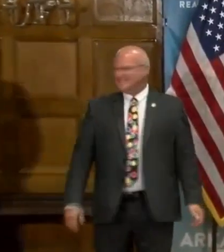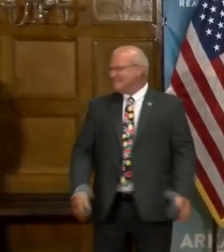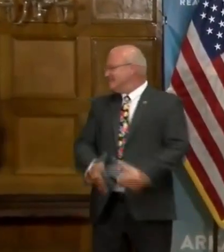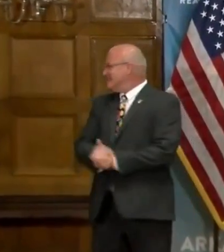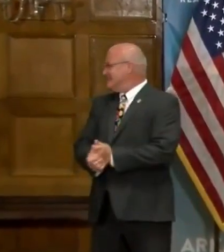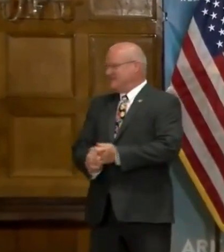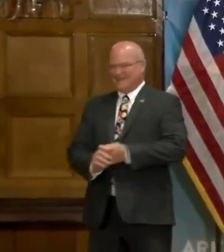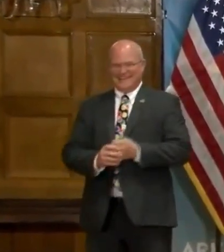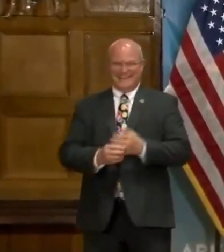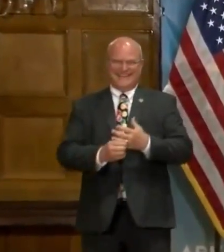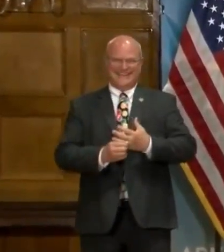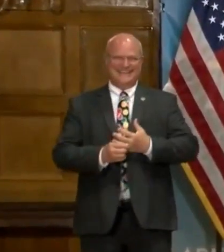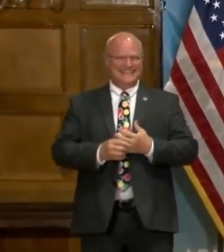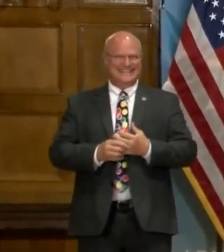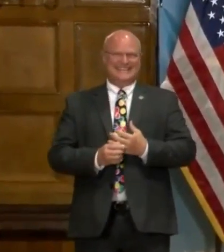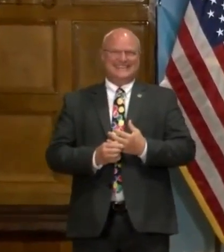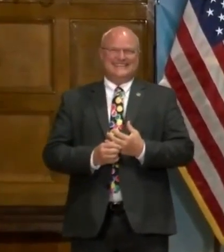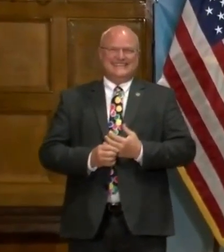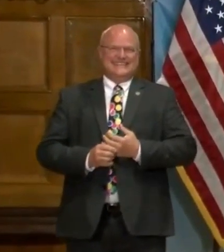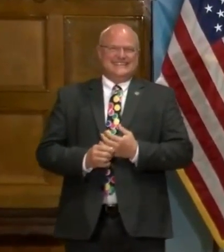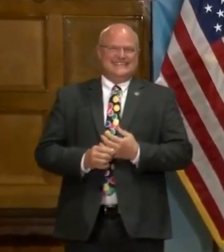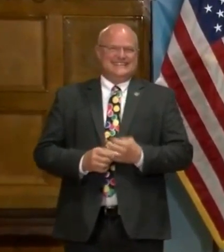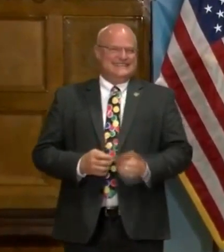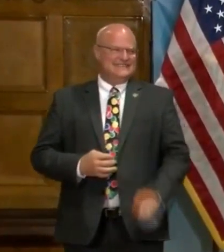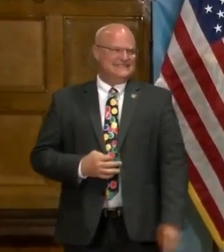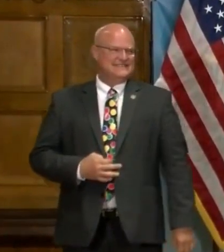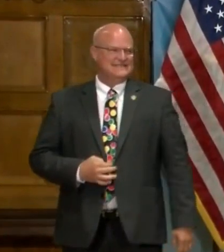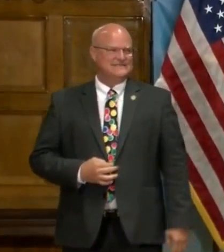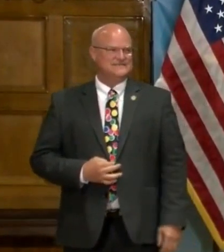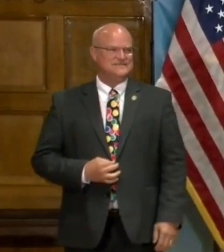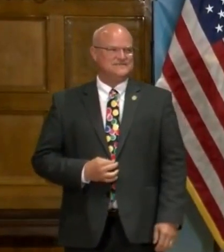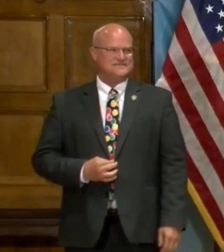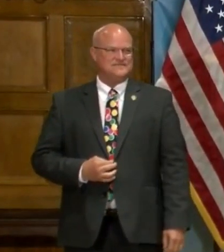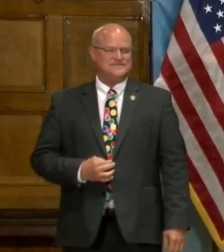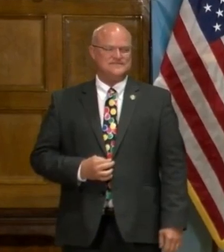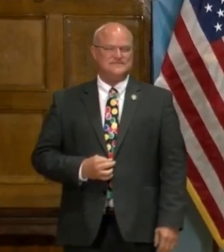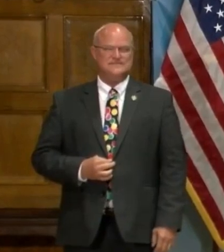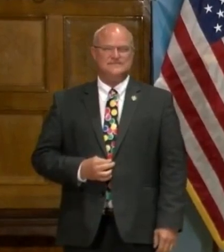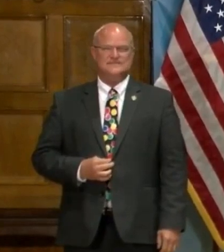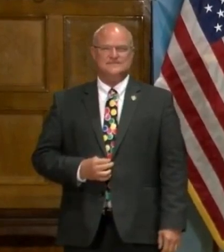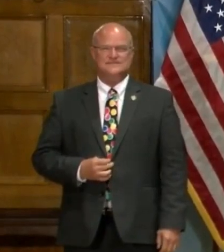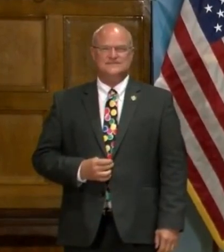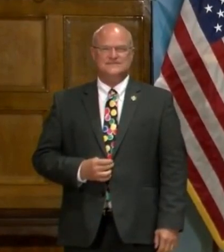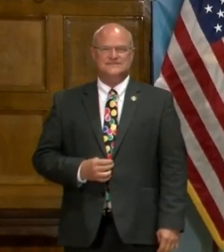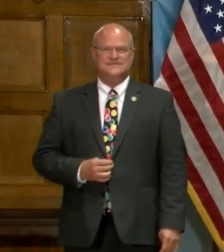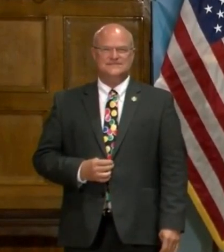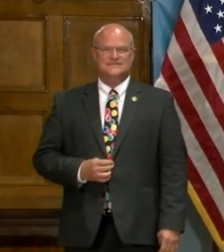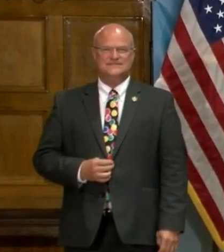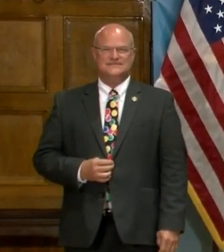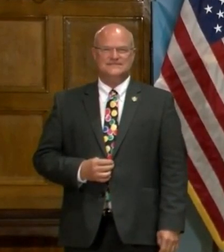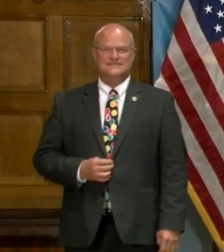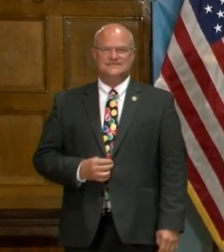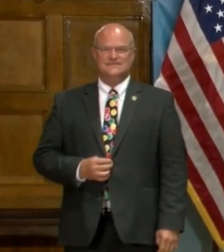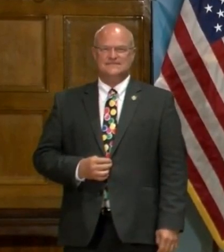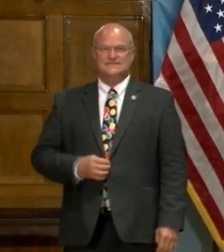WHAT CAUSED THE DATA BREACH TO THE POA WEBSITE. THE GOVERNOR READY THERE TO GIVE THE DAILY